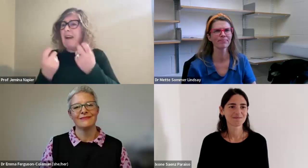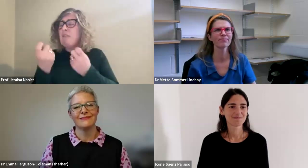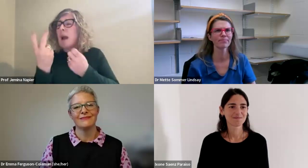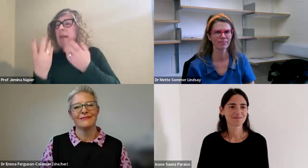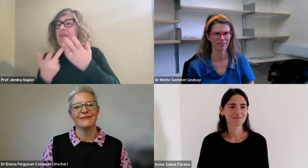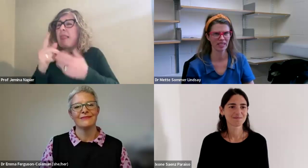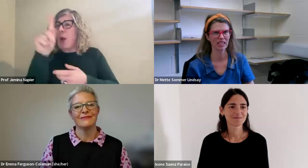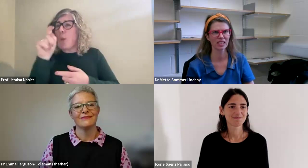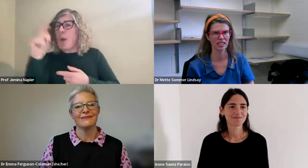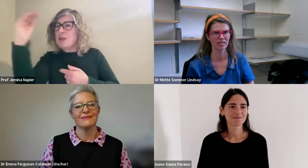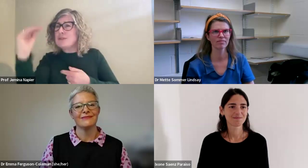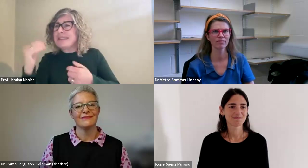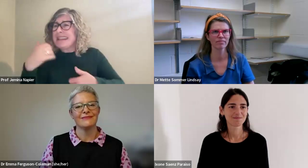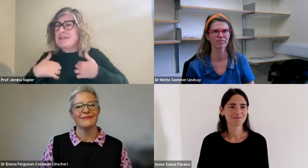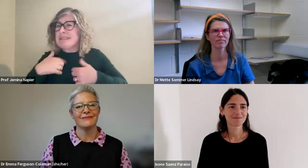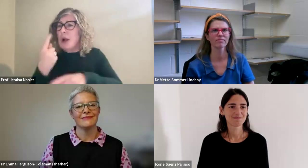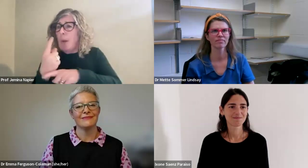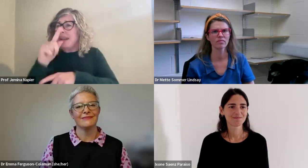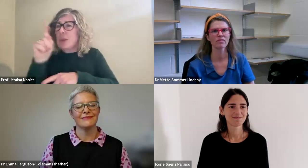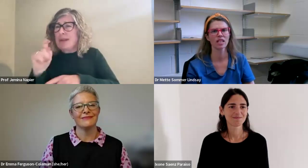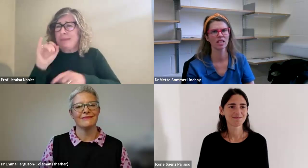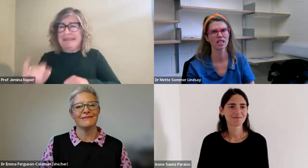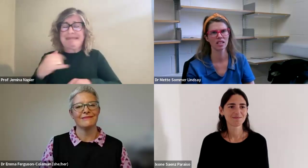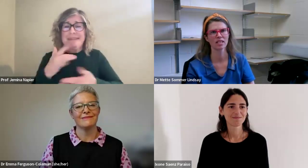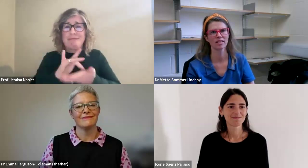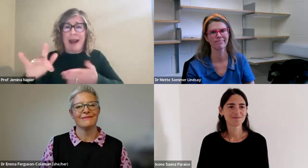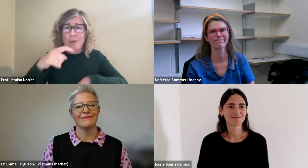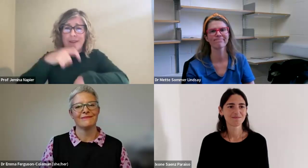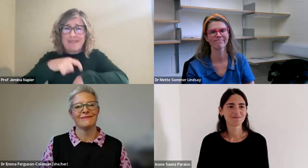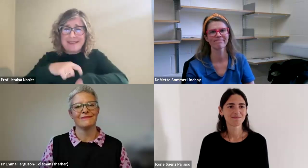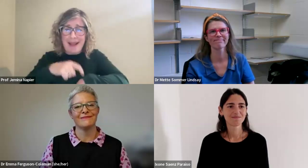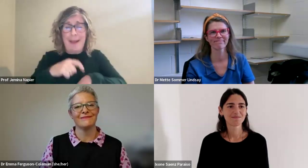a terrific, interesting discussion. There are a couple of questions and comments that we haven't